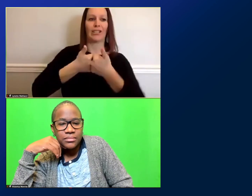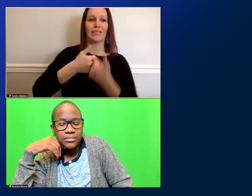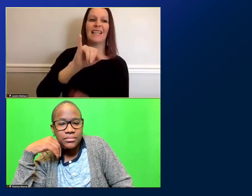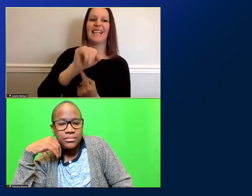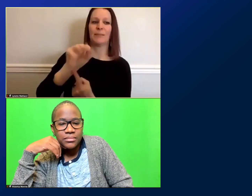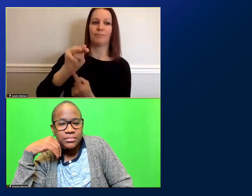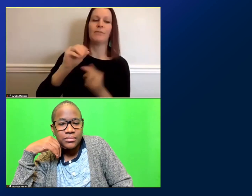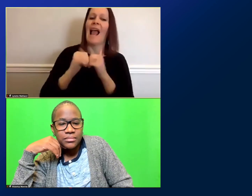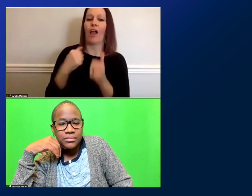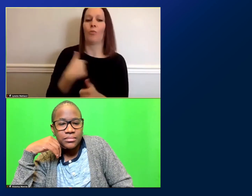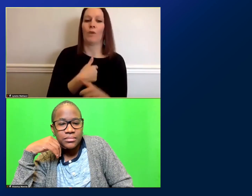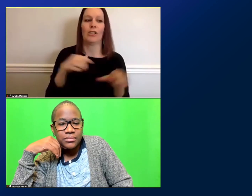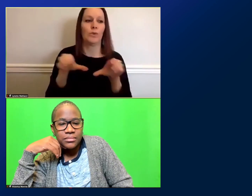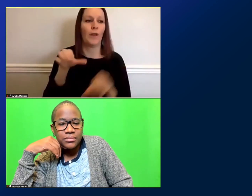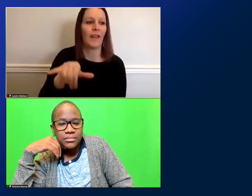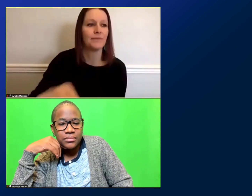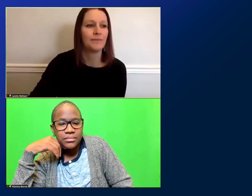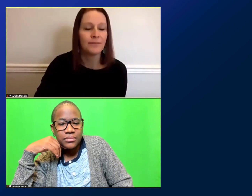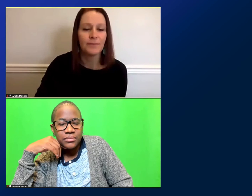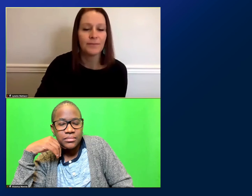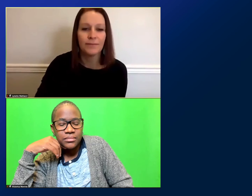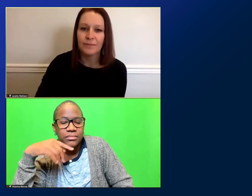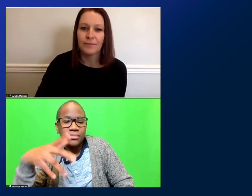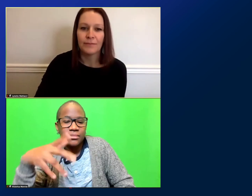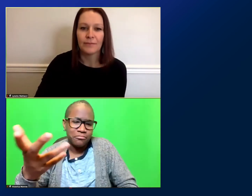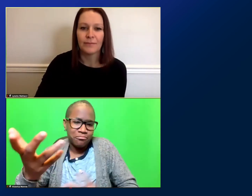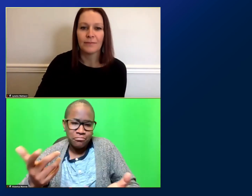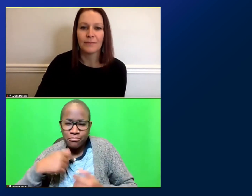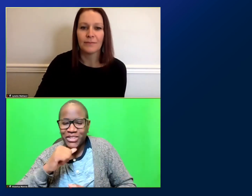uh we should focus on challenging you know all of these isms but how do we incorporate that into the